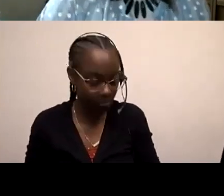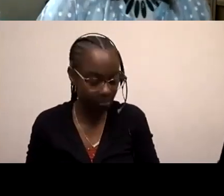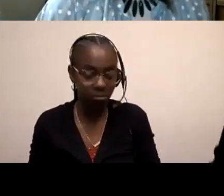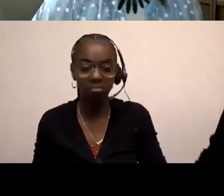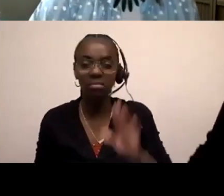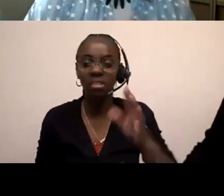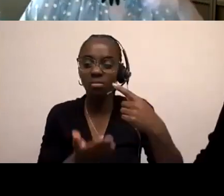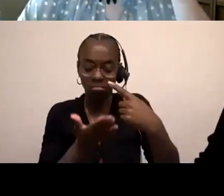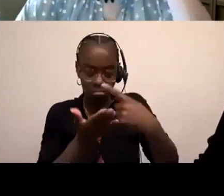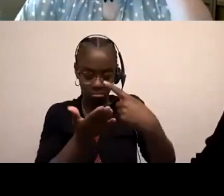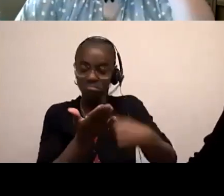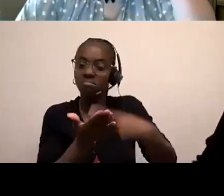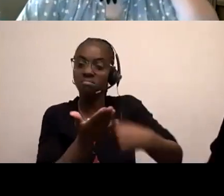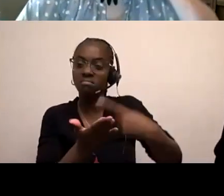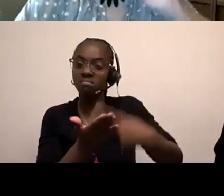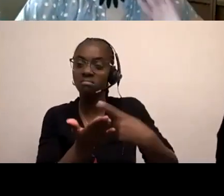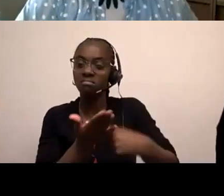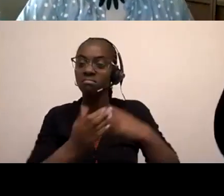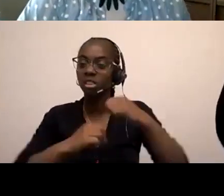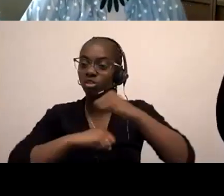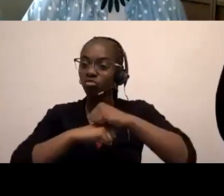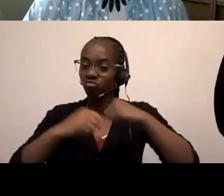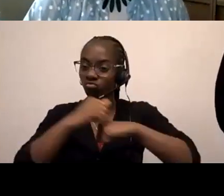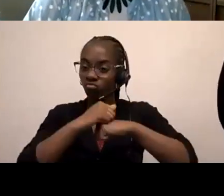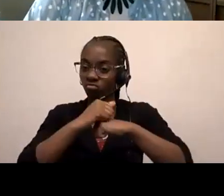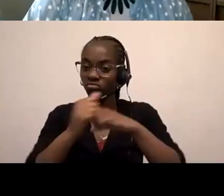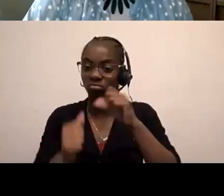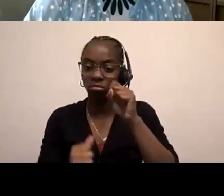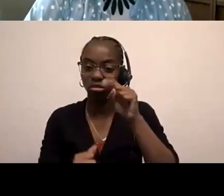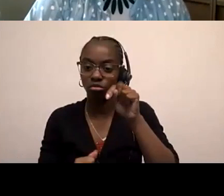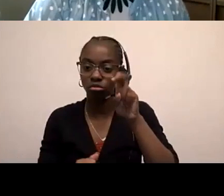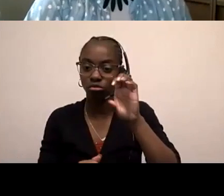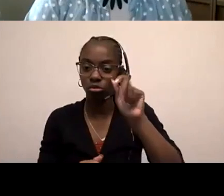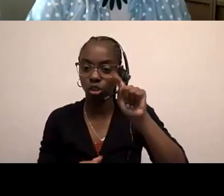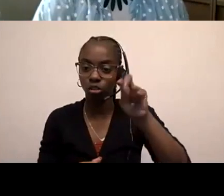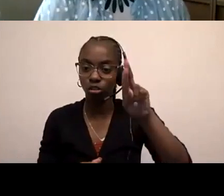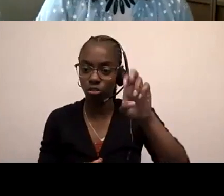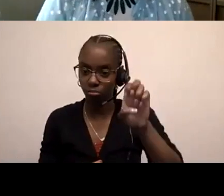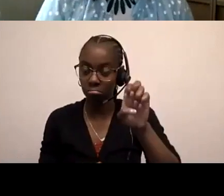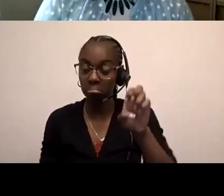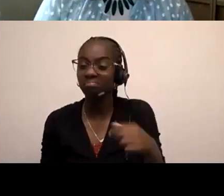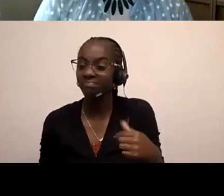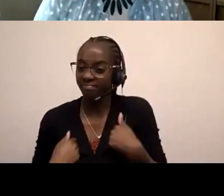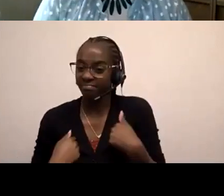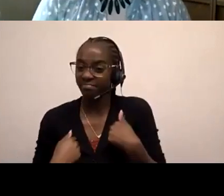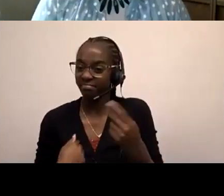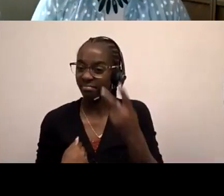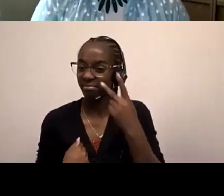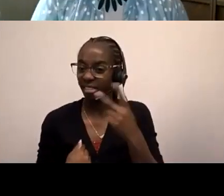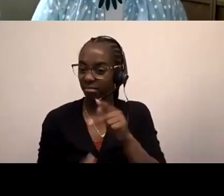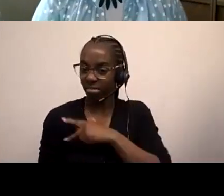ABOUT STRUCTURE WHICH. I KNOW I'VE PERSONALLY SEEN ON FACEBOOK, THAT IS A PLATFORM I AM